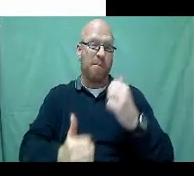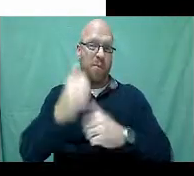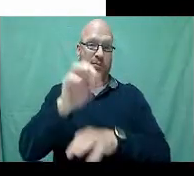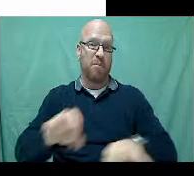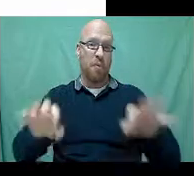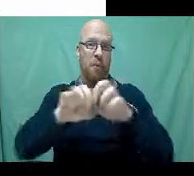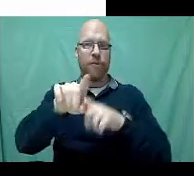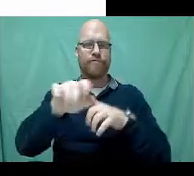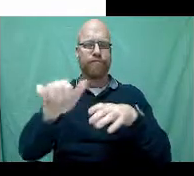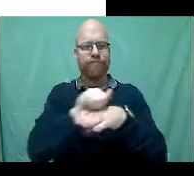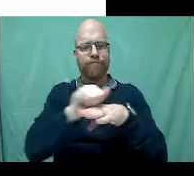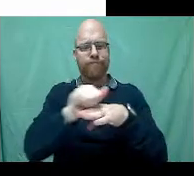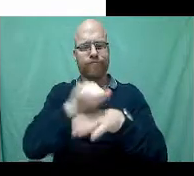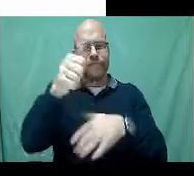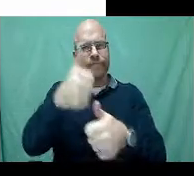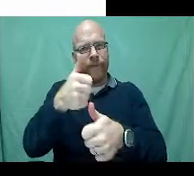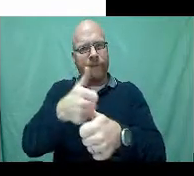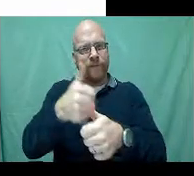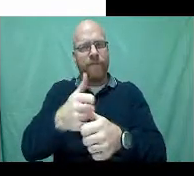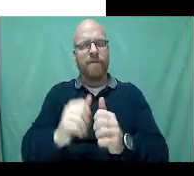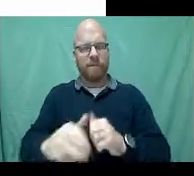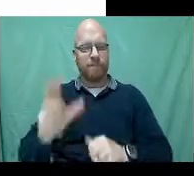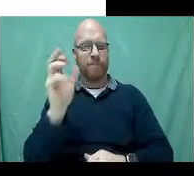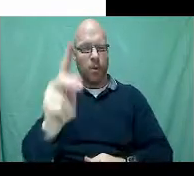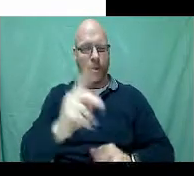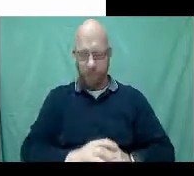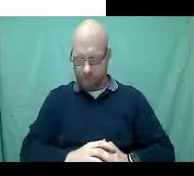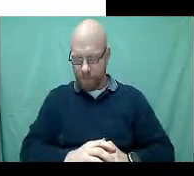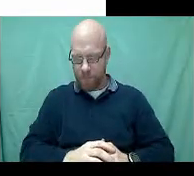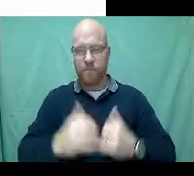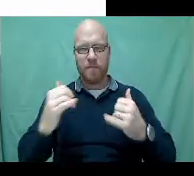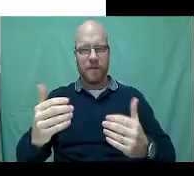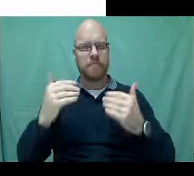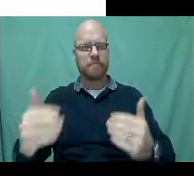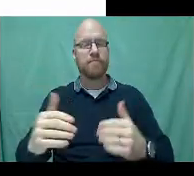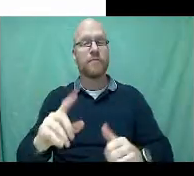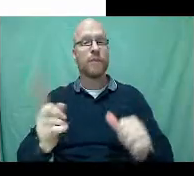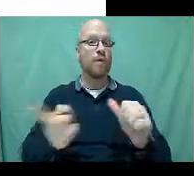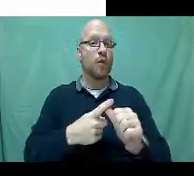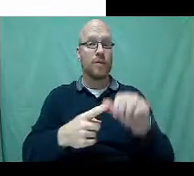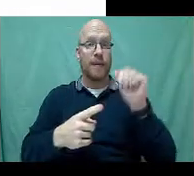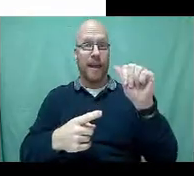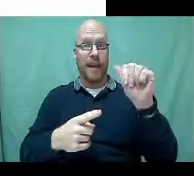to practice this skill. Okay, first, the a example.